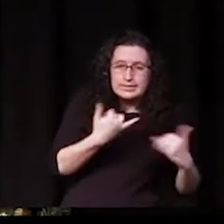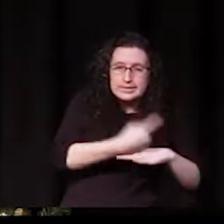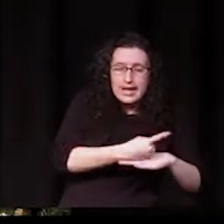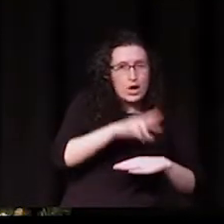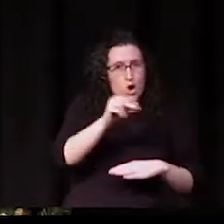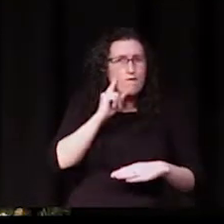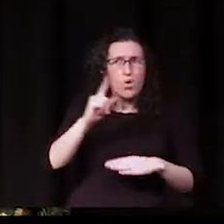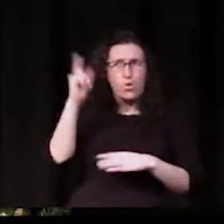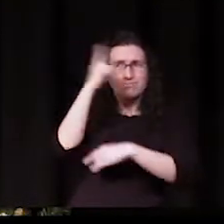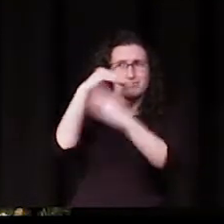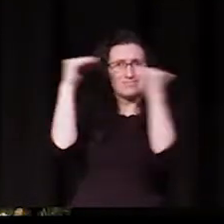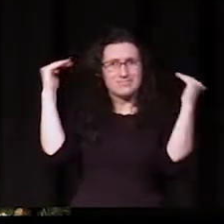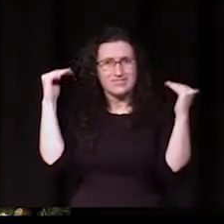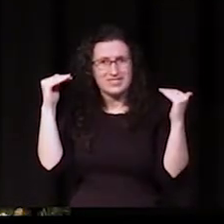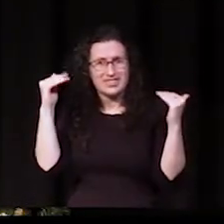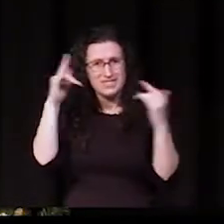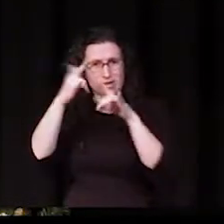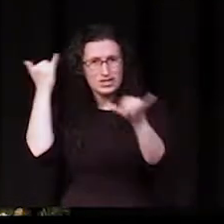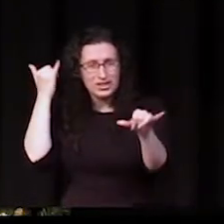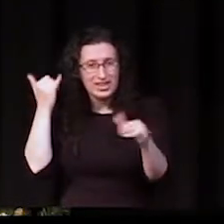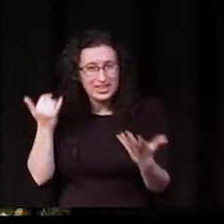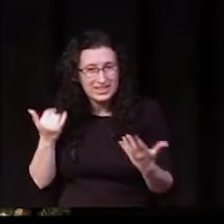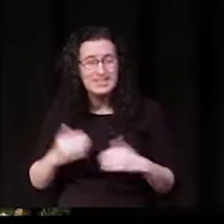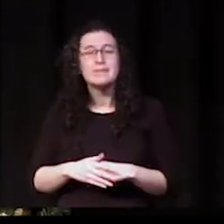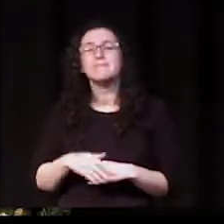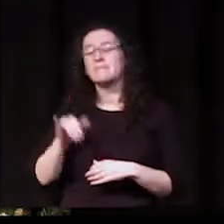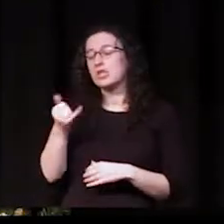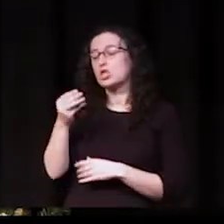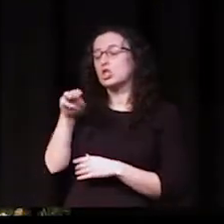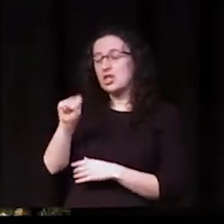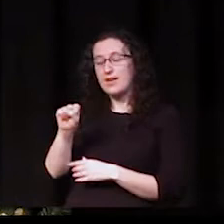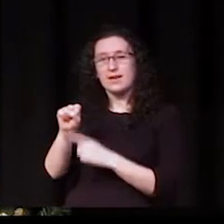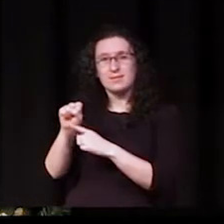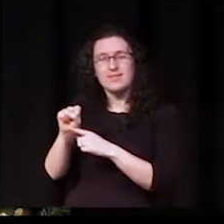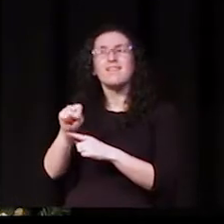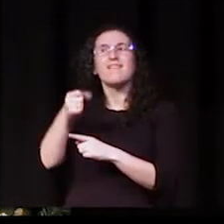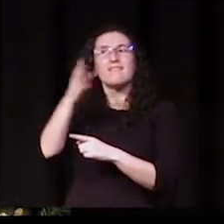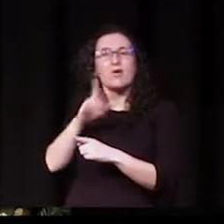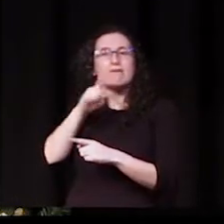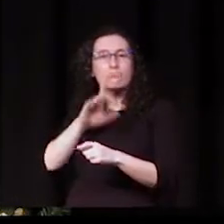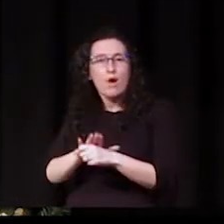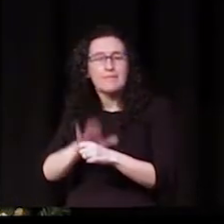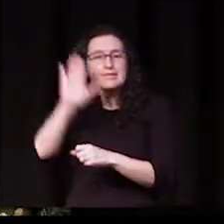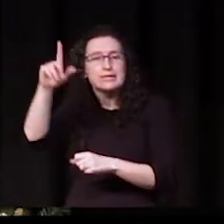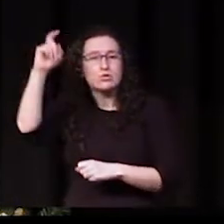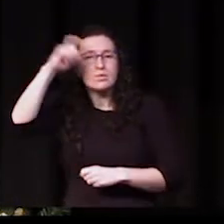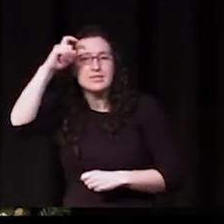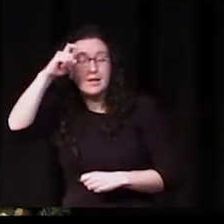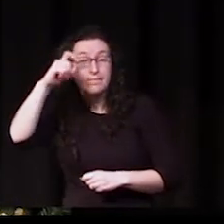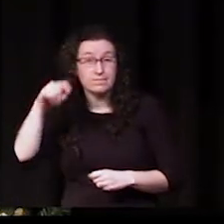In James, this "with us God," promises us His wisdom. Friends, have you been in confusion?